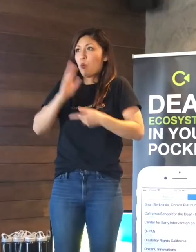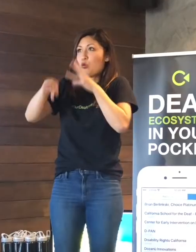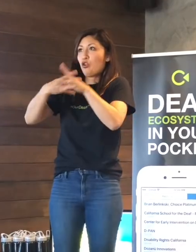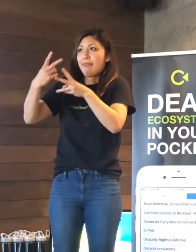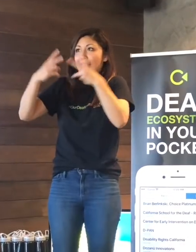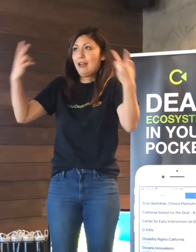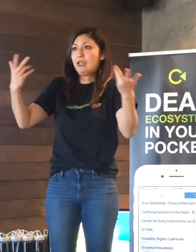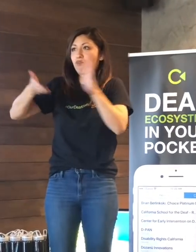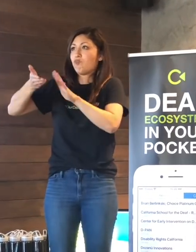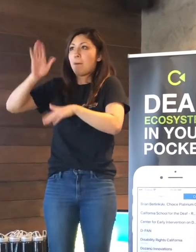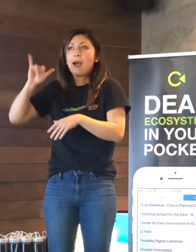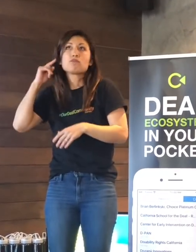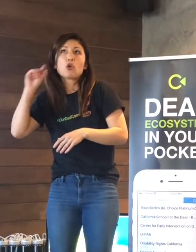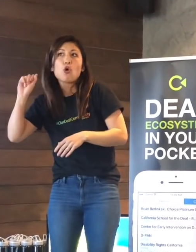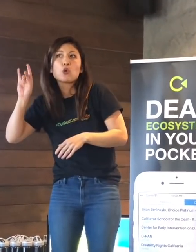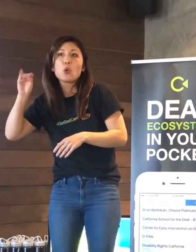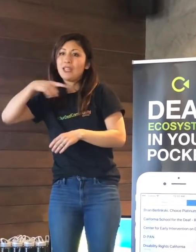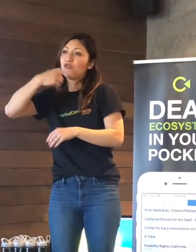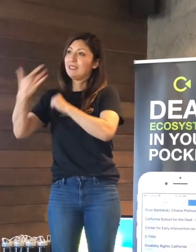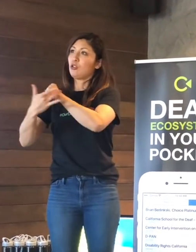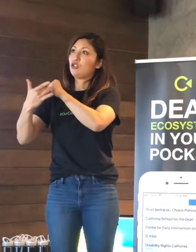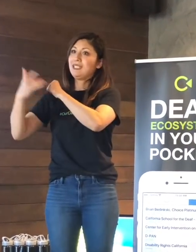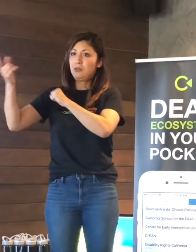Because our world is run by technology that relies on audio, which is hearing technology.